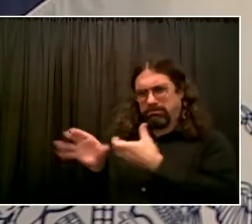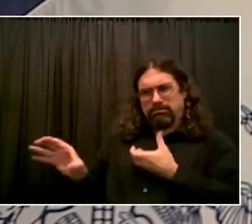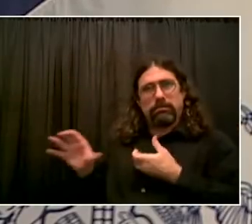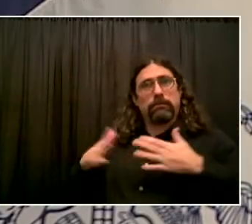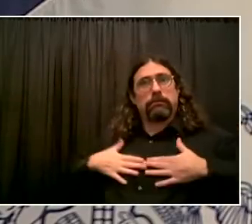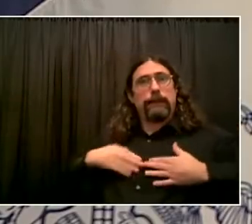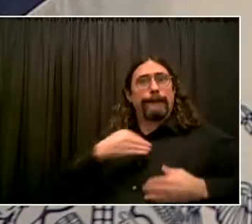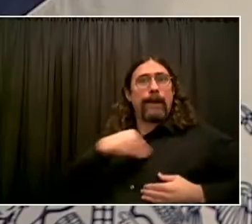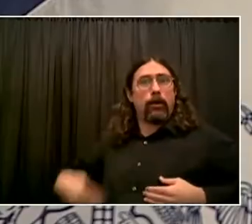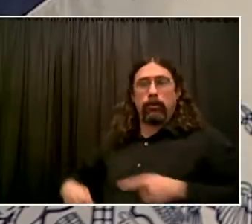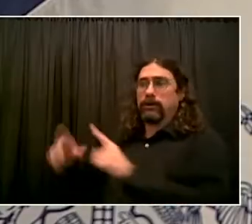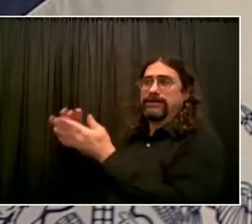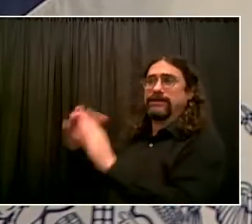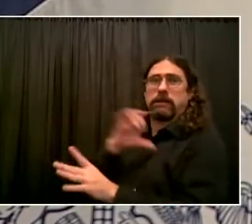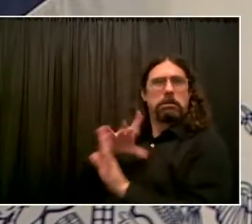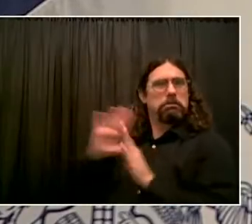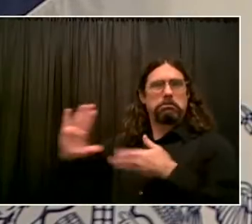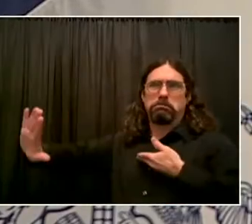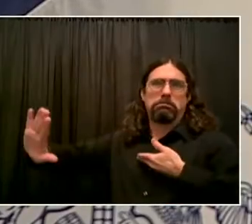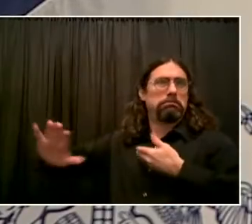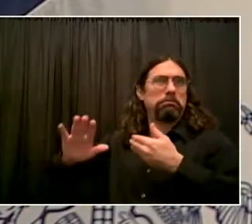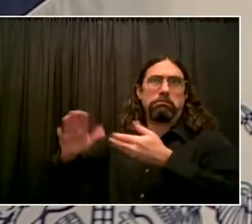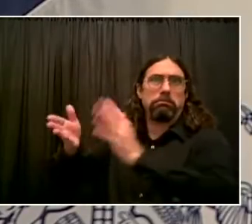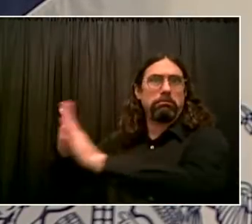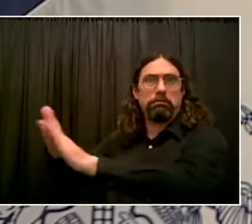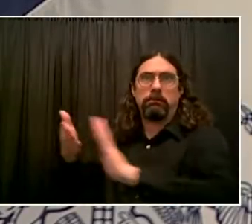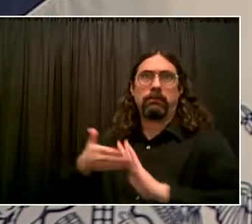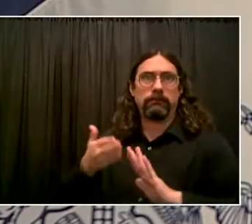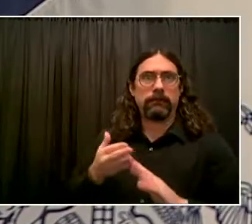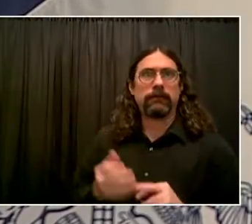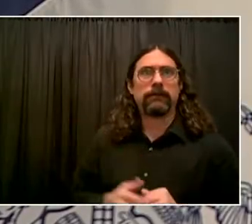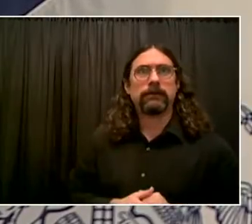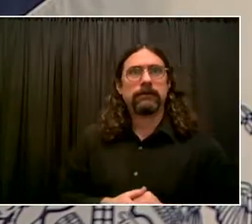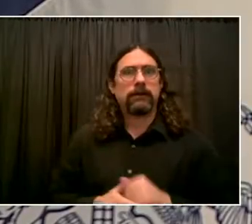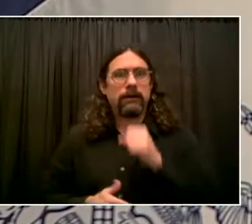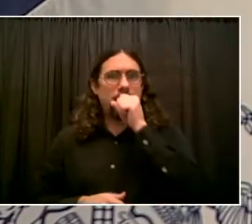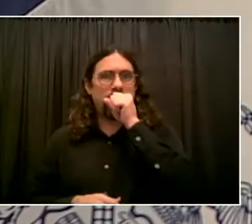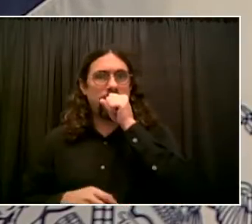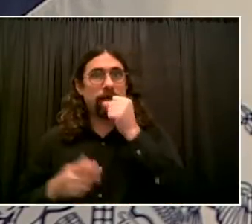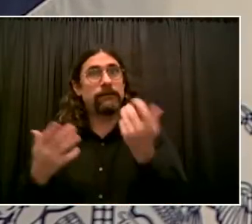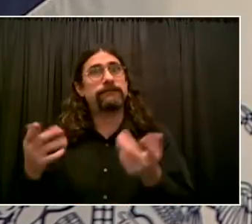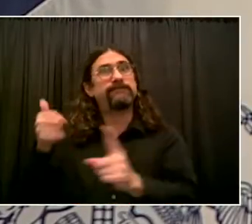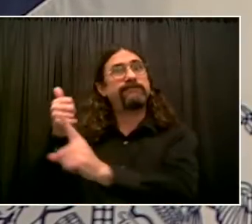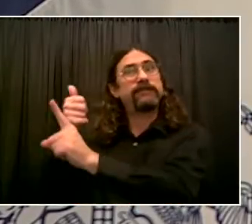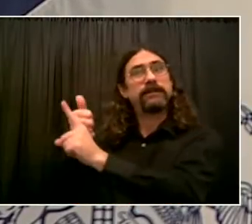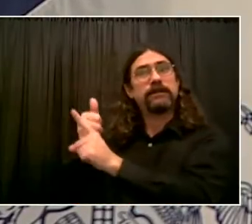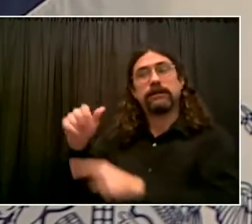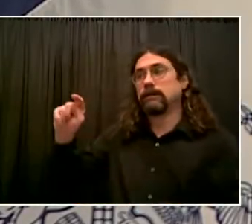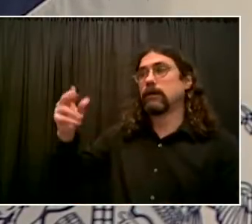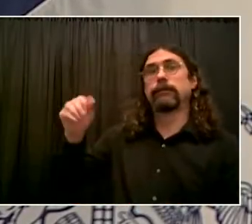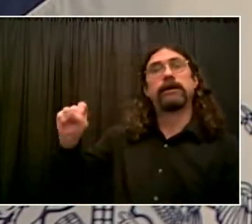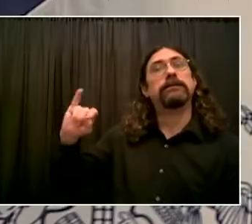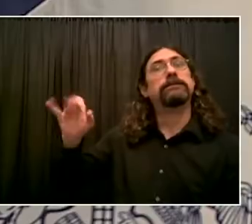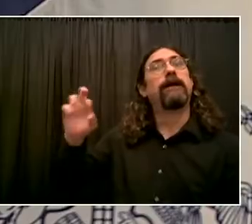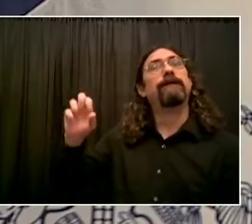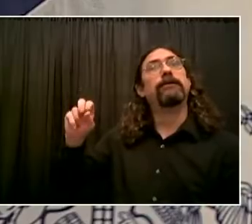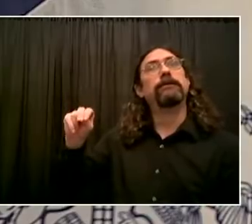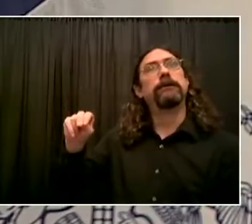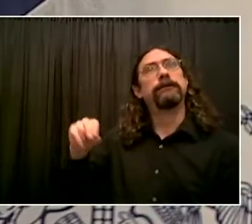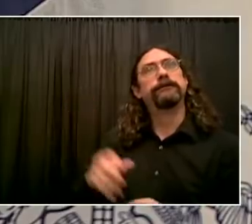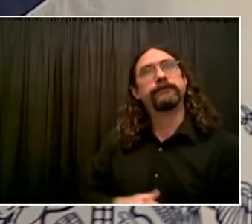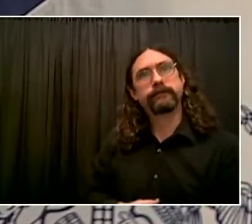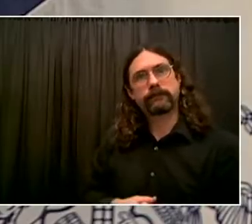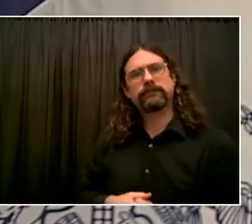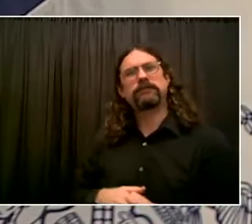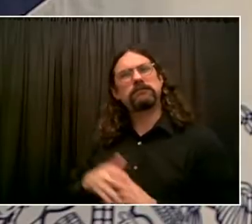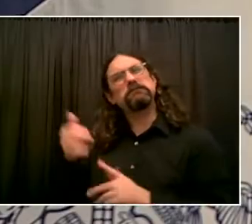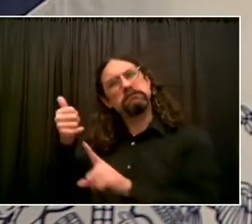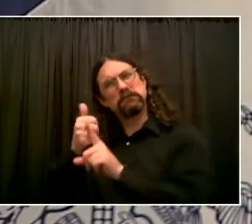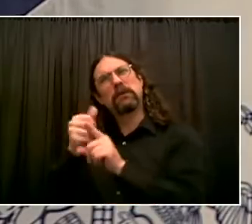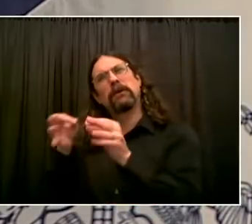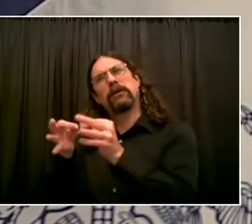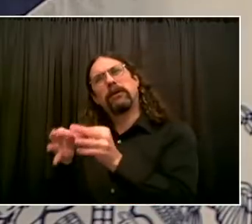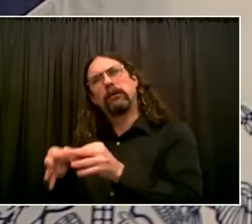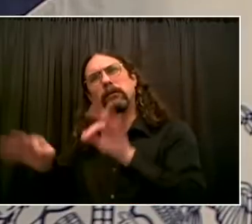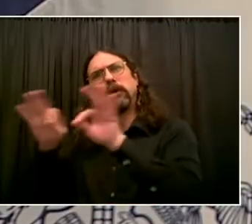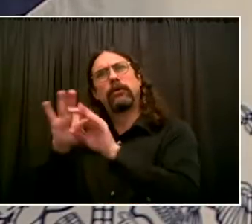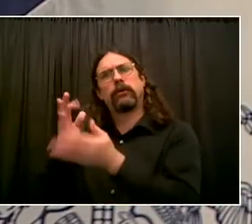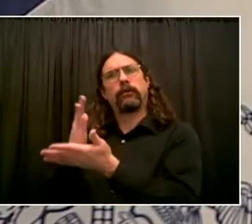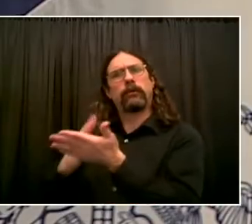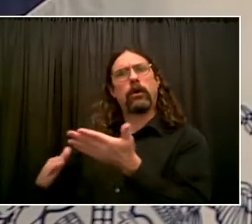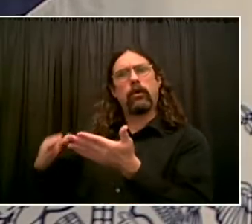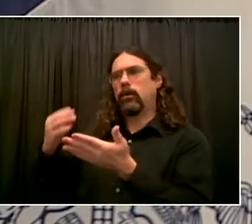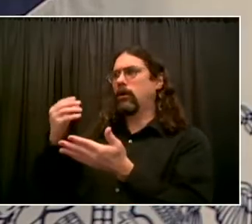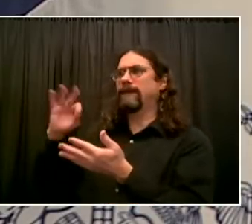ANYONE WHO OWNED SLAVES, THAT